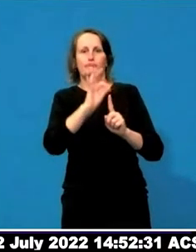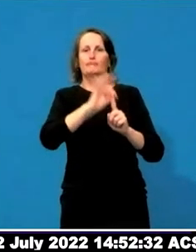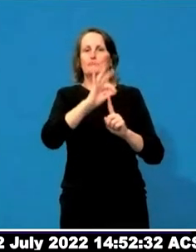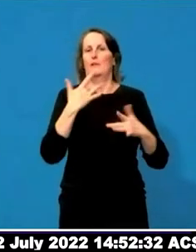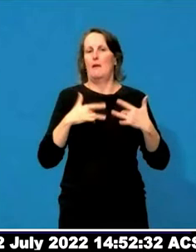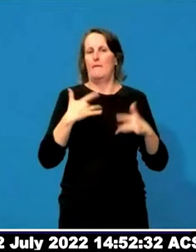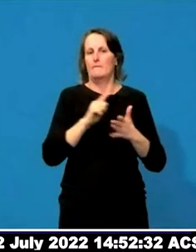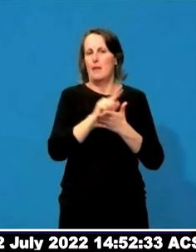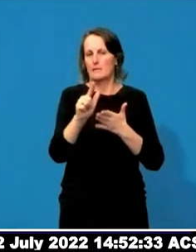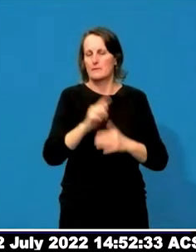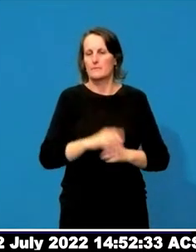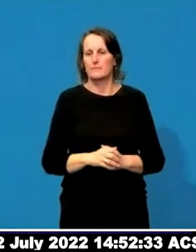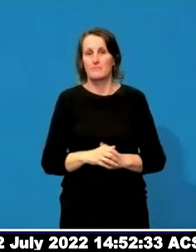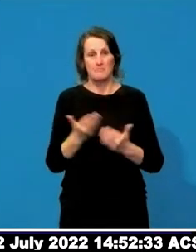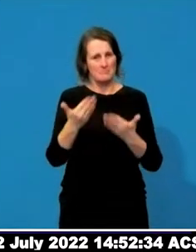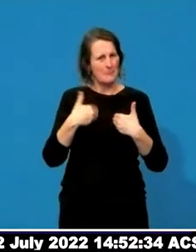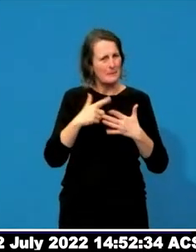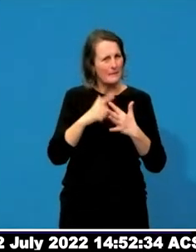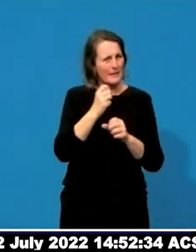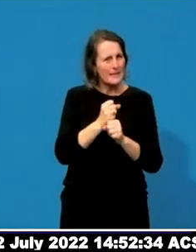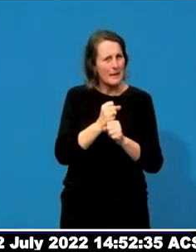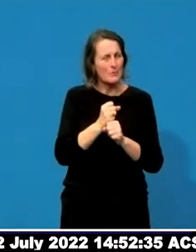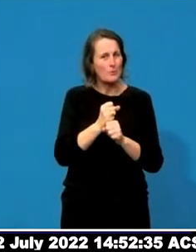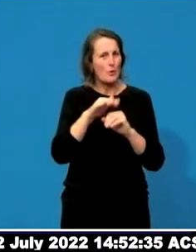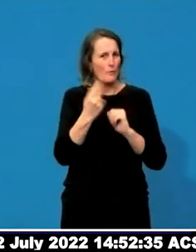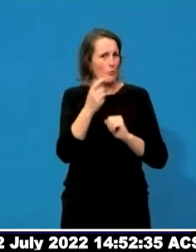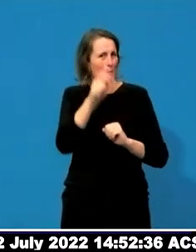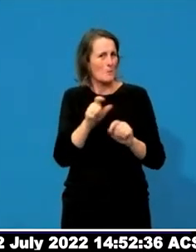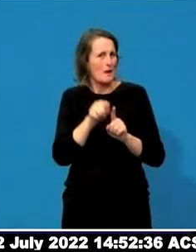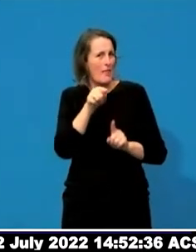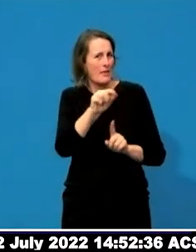Can you give the Commissioners an example of a person in that situation? Sure.